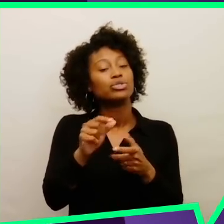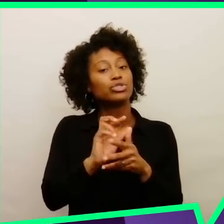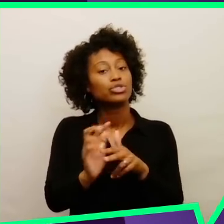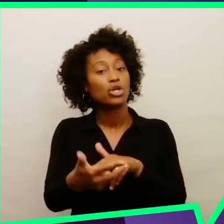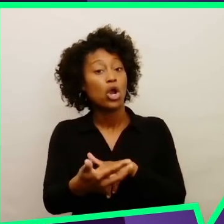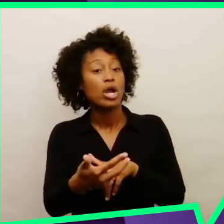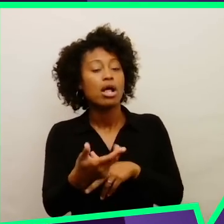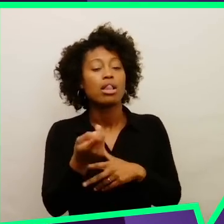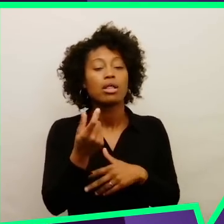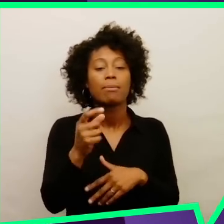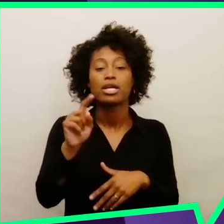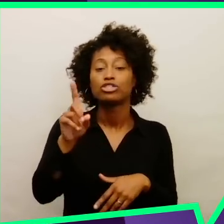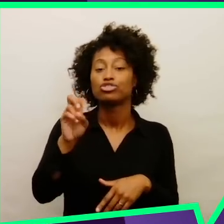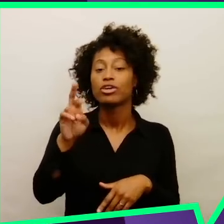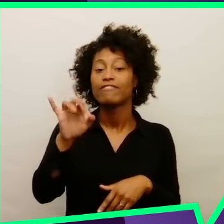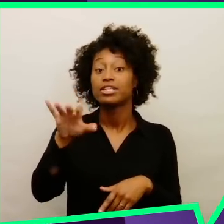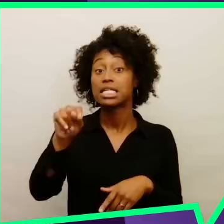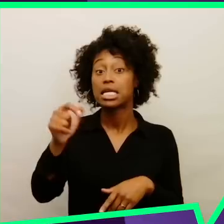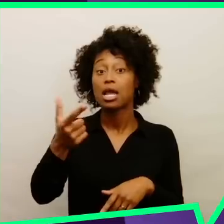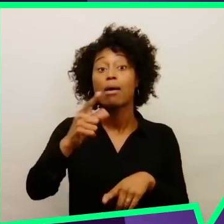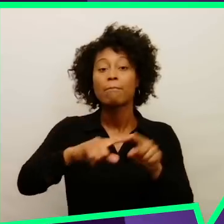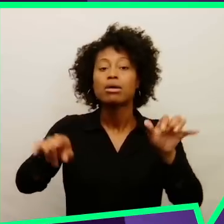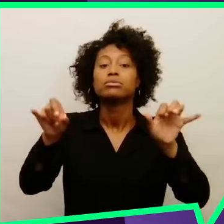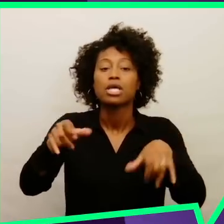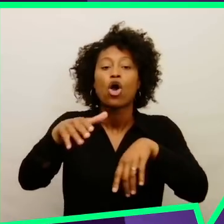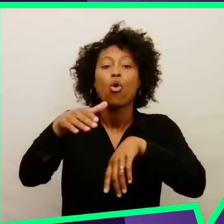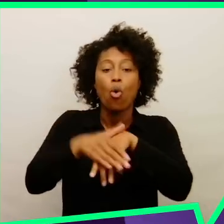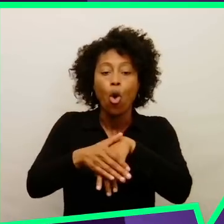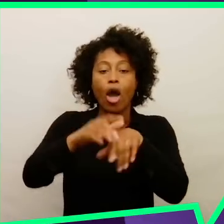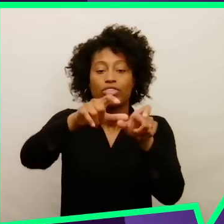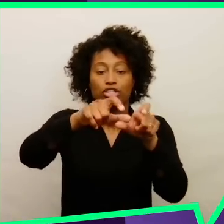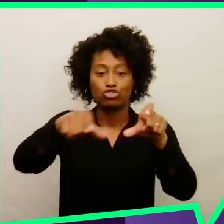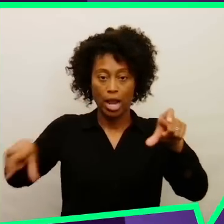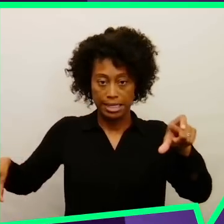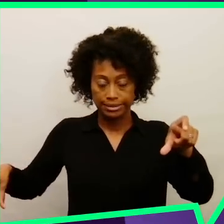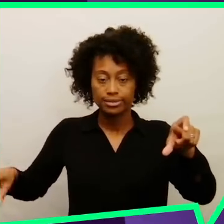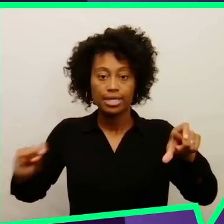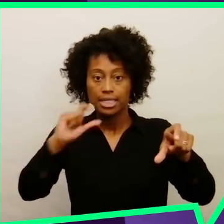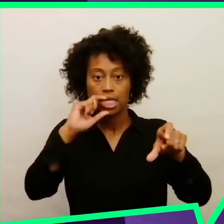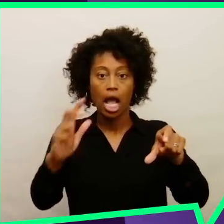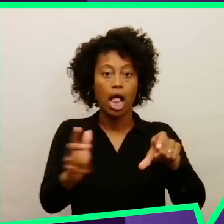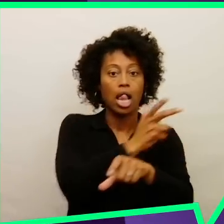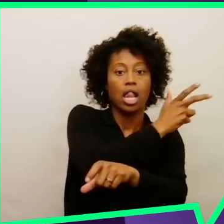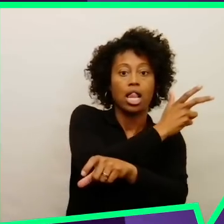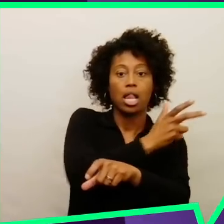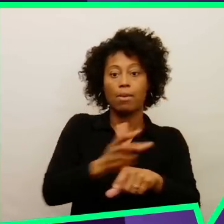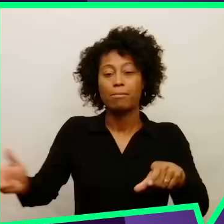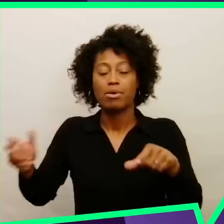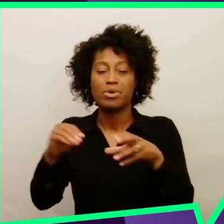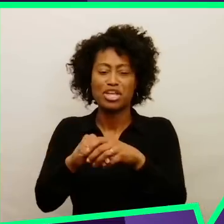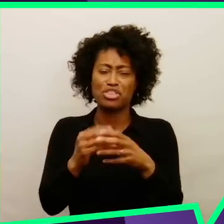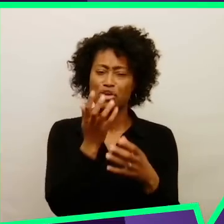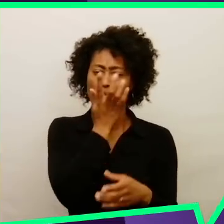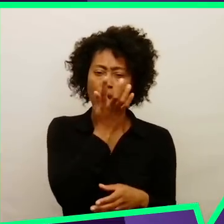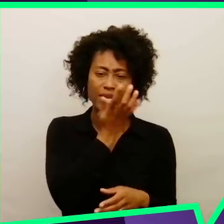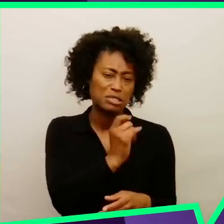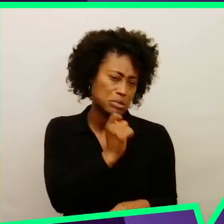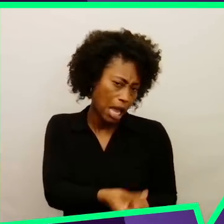But they're doing a great job of staying on the track. Yeah, they're staying on the track. Nobody's like going onto the grass